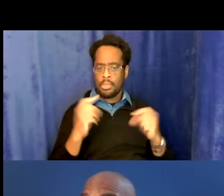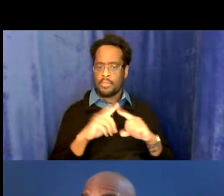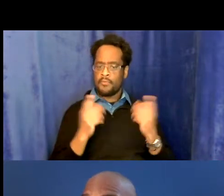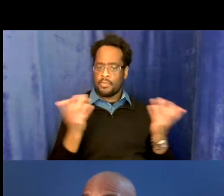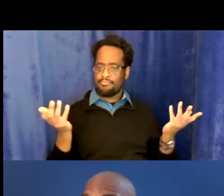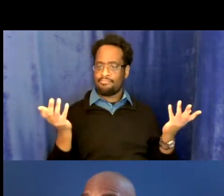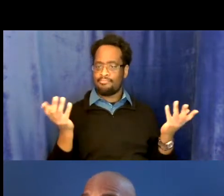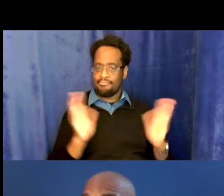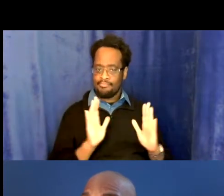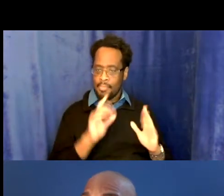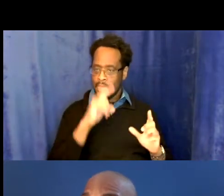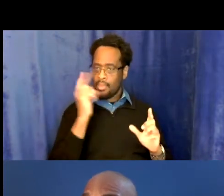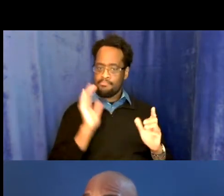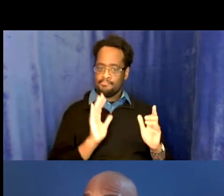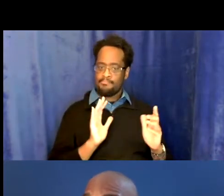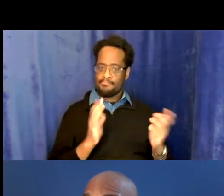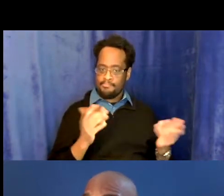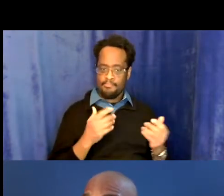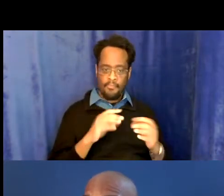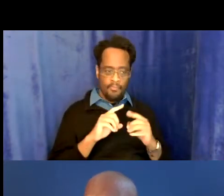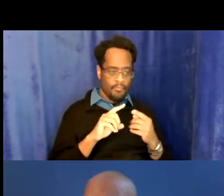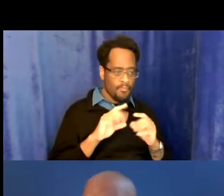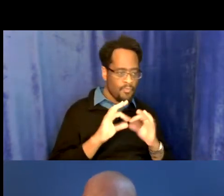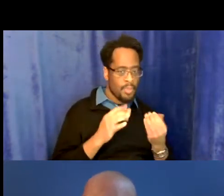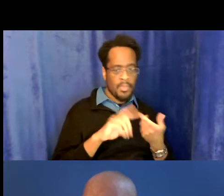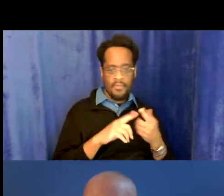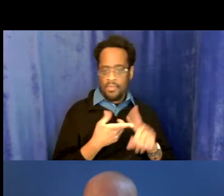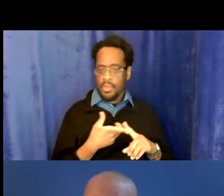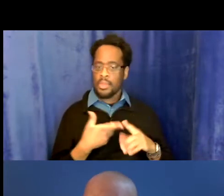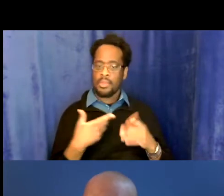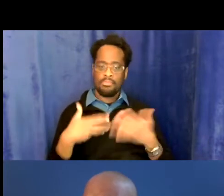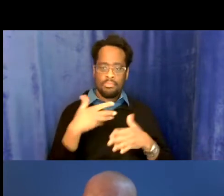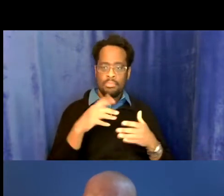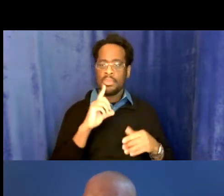and how when they get together the signing is different, and how blacks and black families